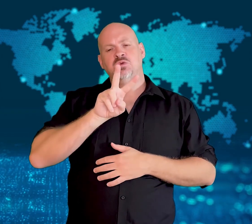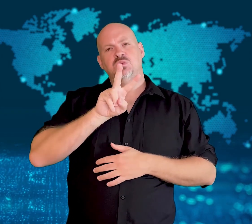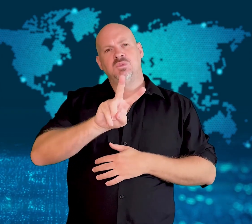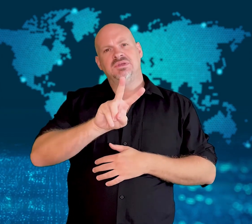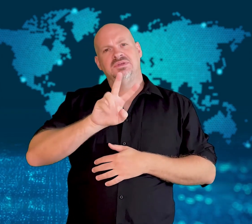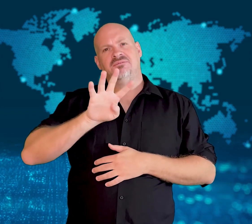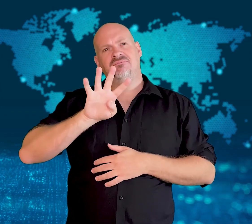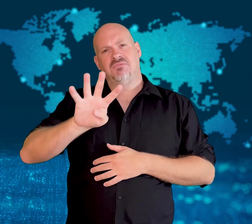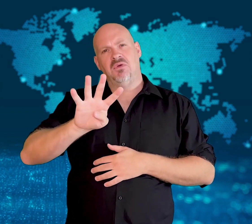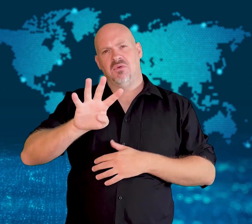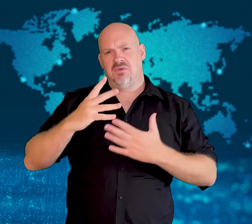been killed.